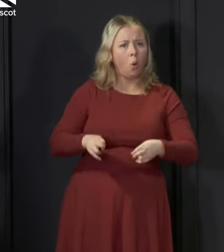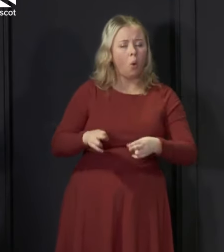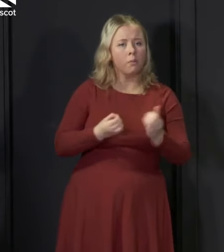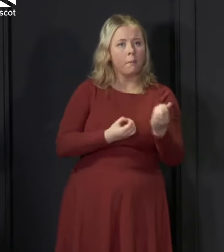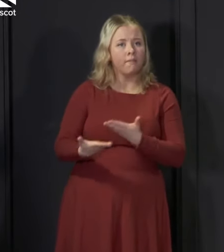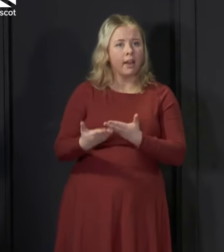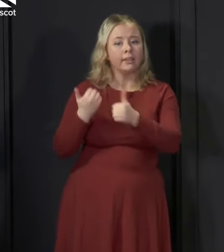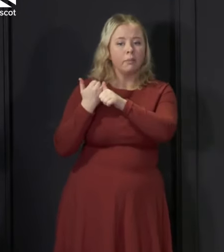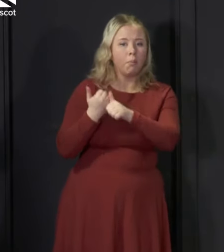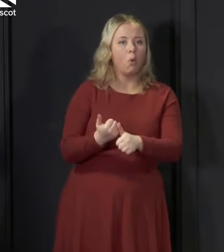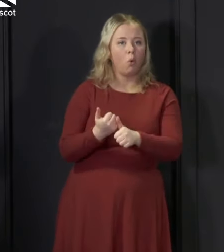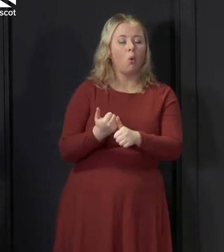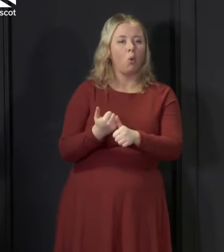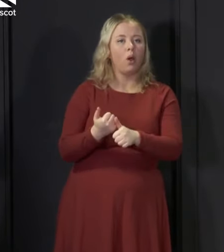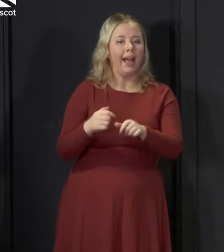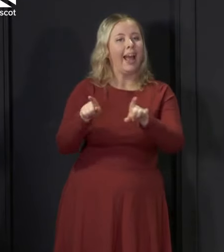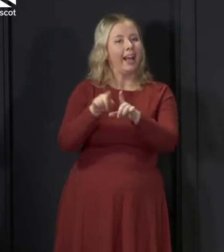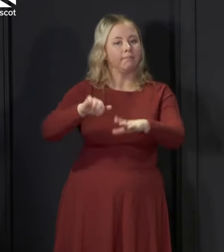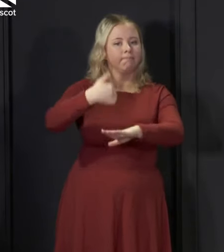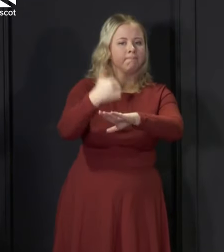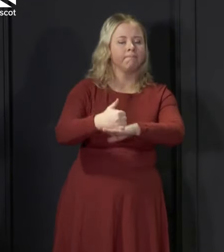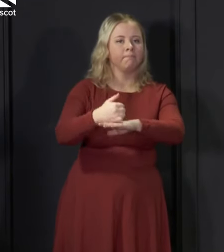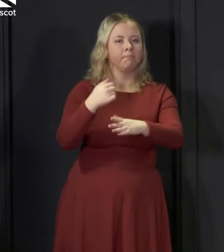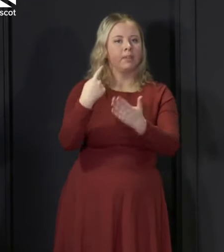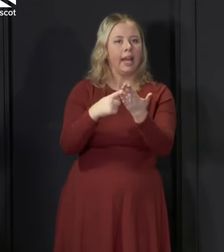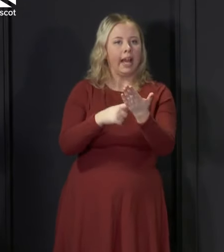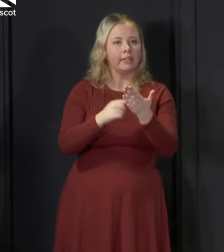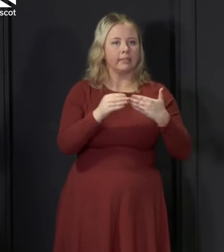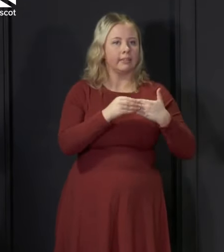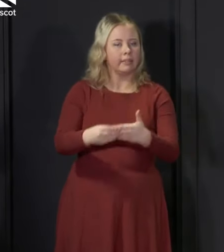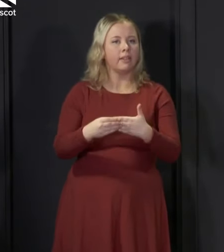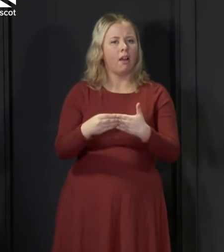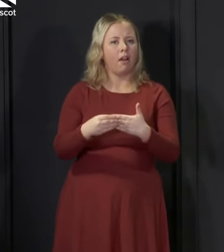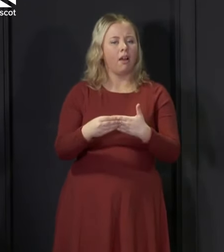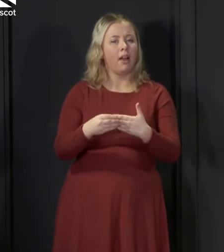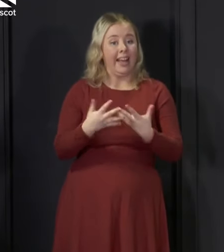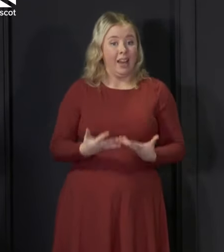the support and implementing all of the guidance. So at the moment, particularly in a time of